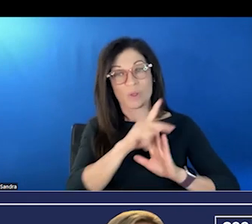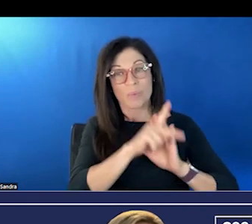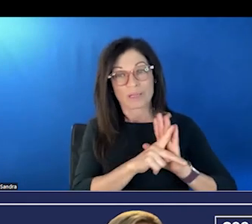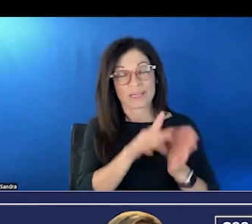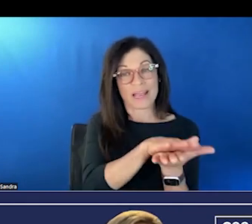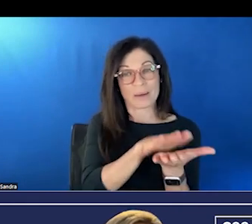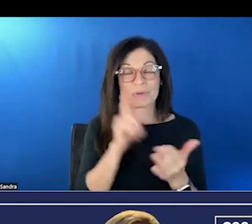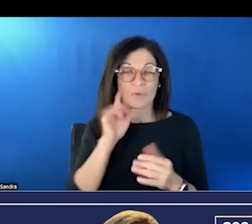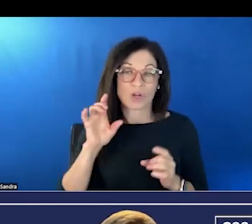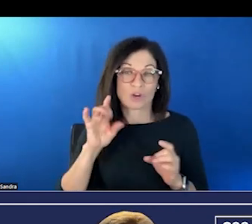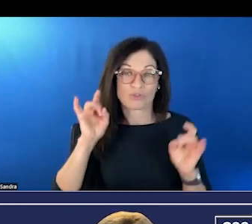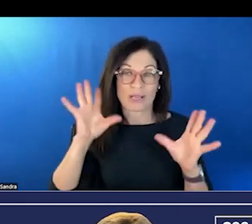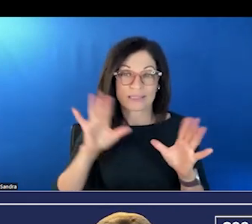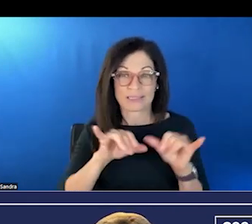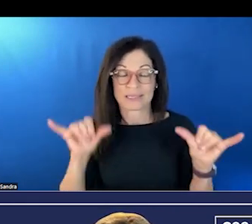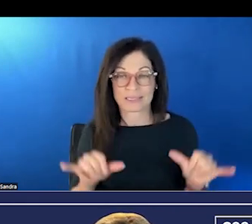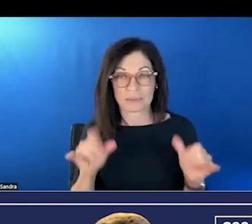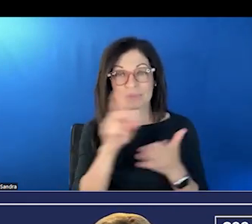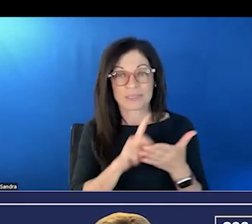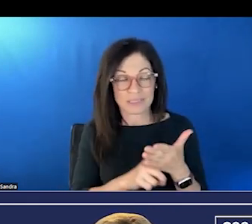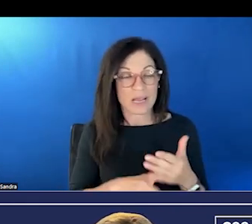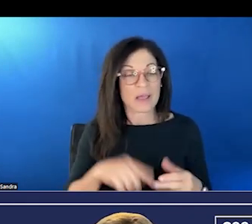SYSTEMS DESIGN FOR STATES, TRIBES AND TERRITORIES THAT HAPPENED